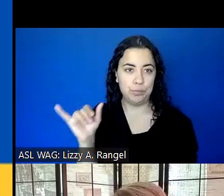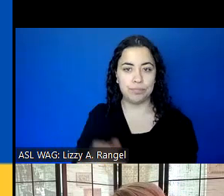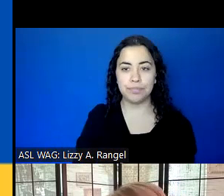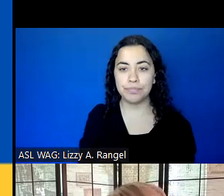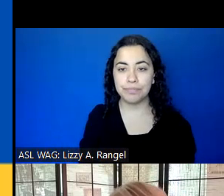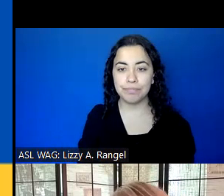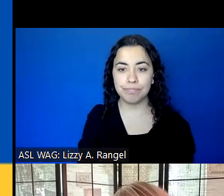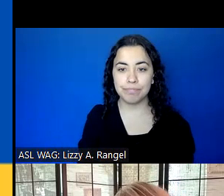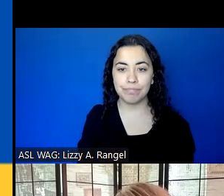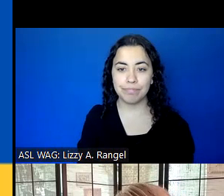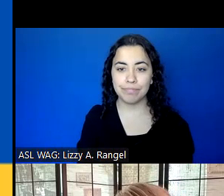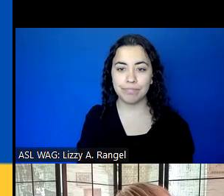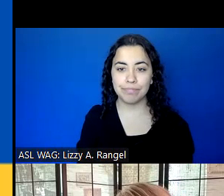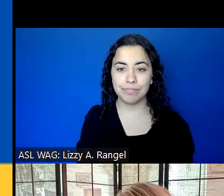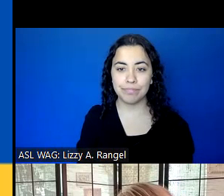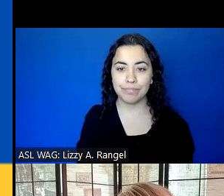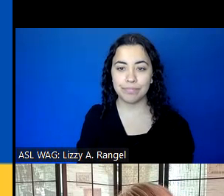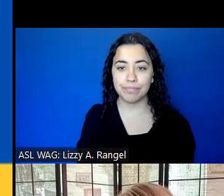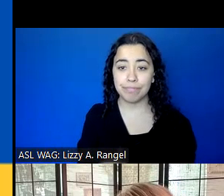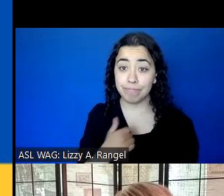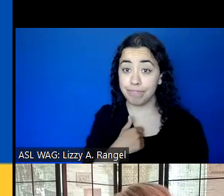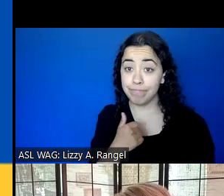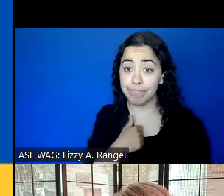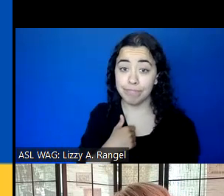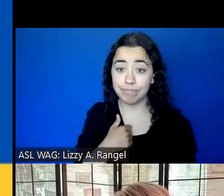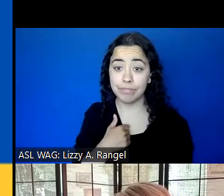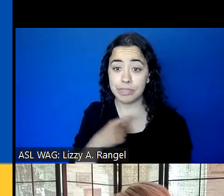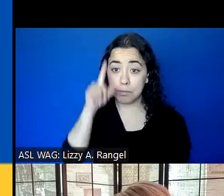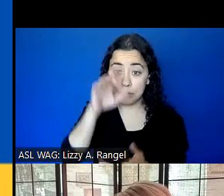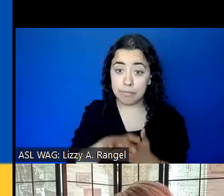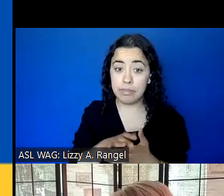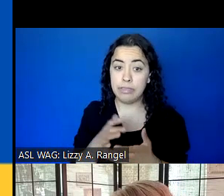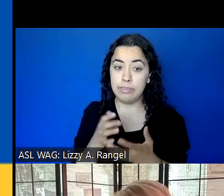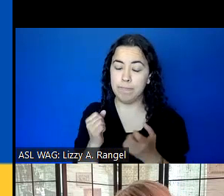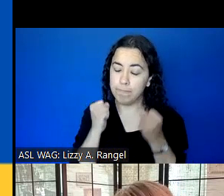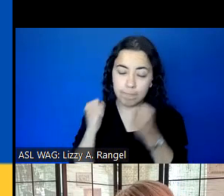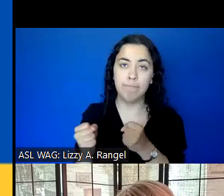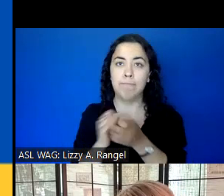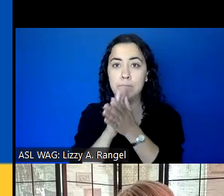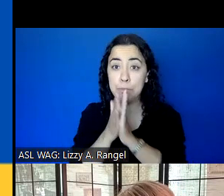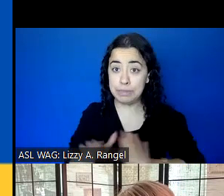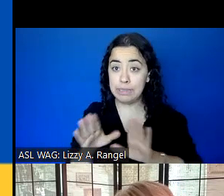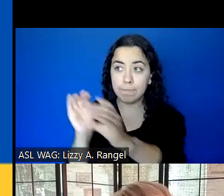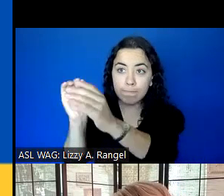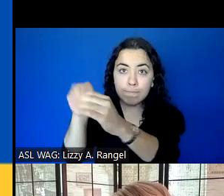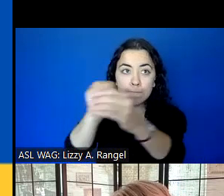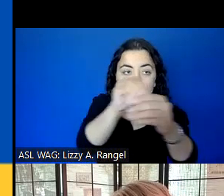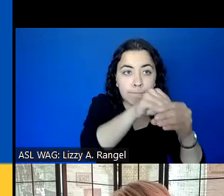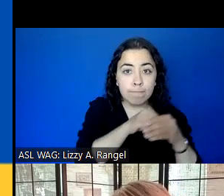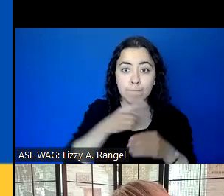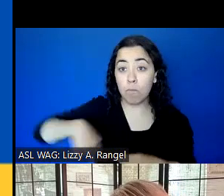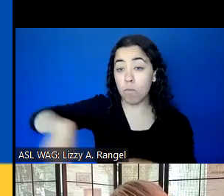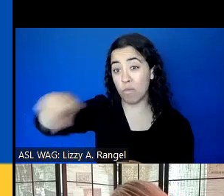I am an organizer of Accessibility Talks, where we give an online meetup every month that we